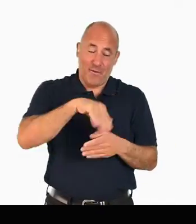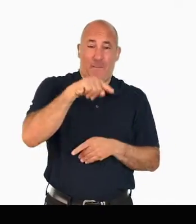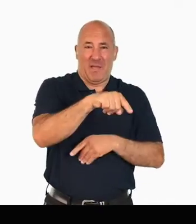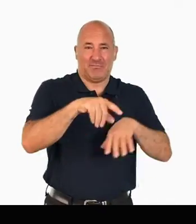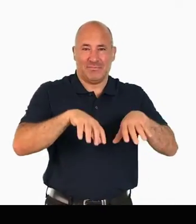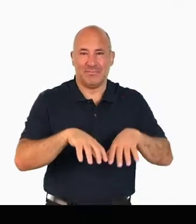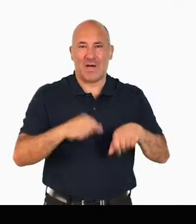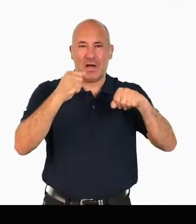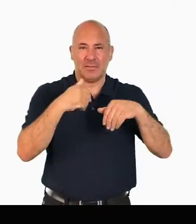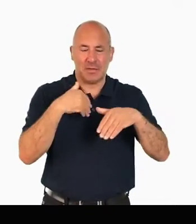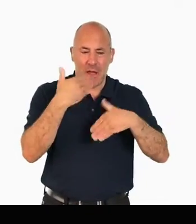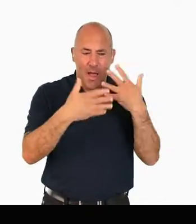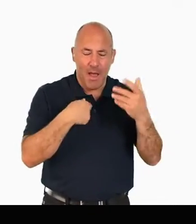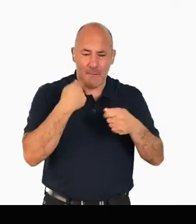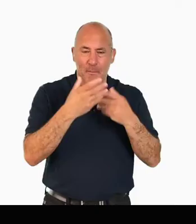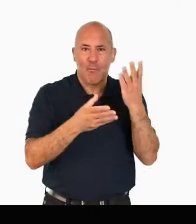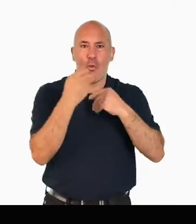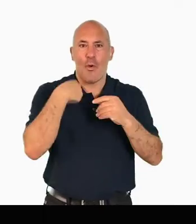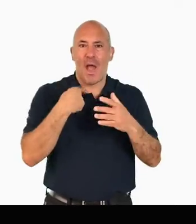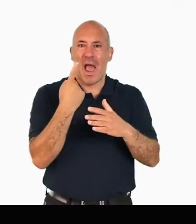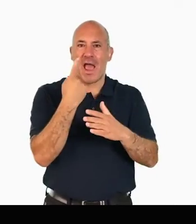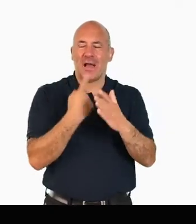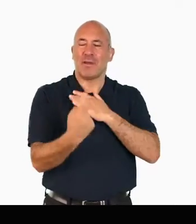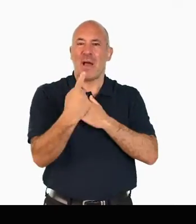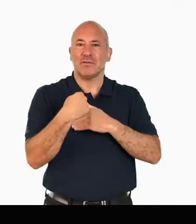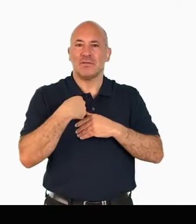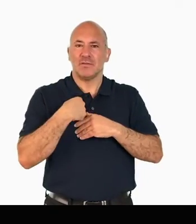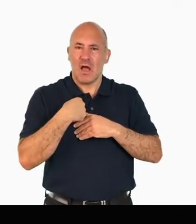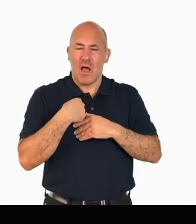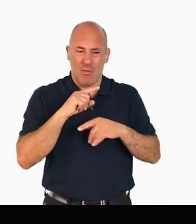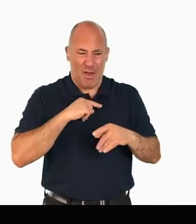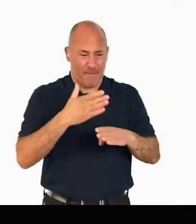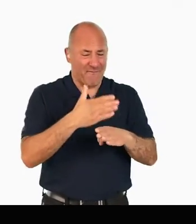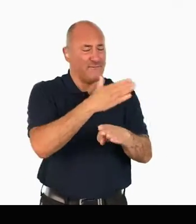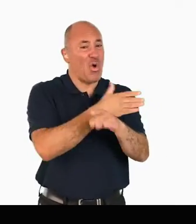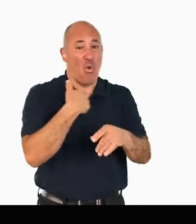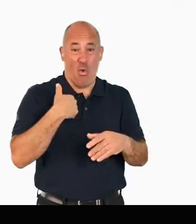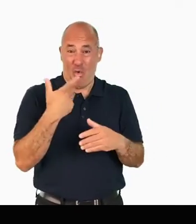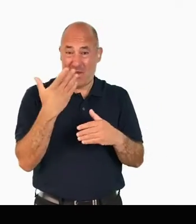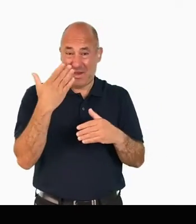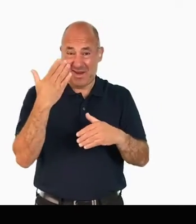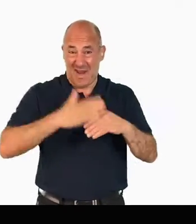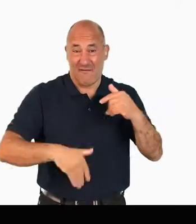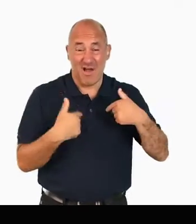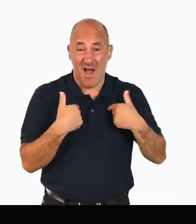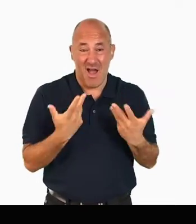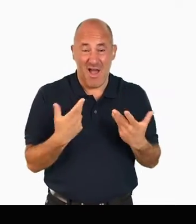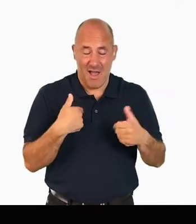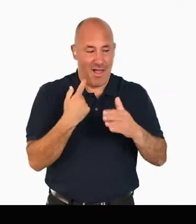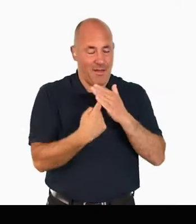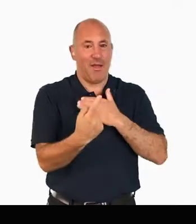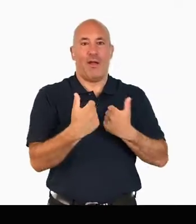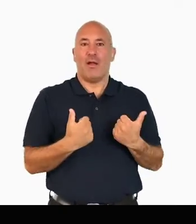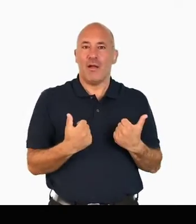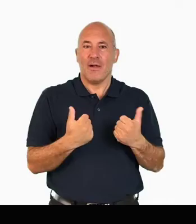took up, that's sort of how I got used to living independently because I've never really done it before.